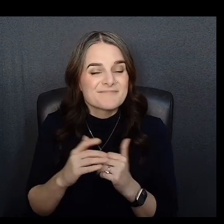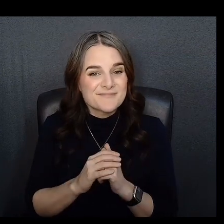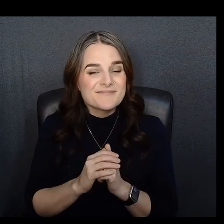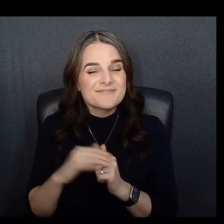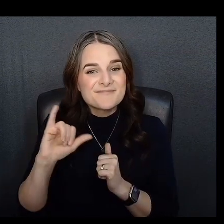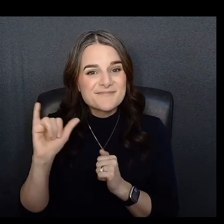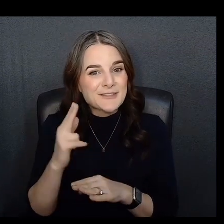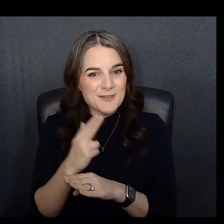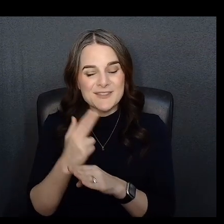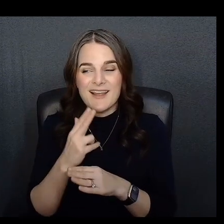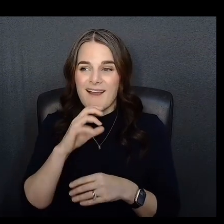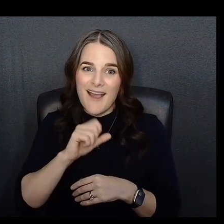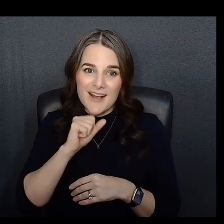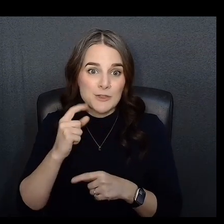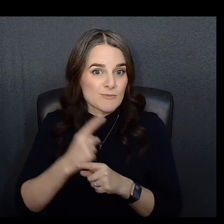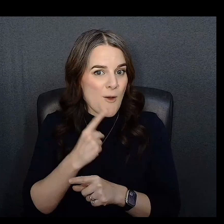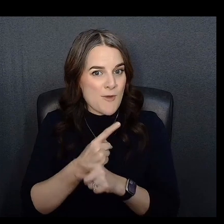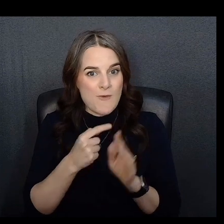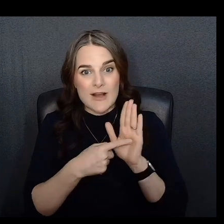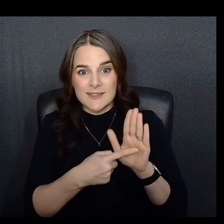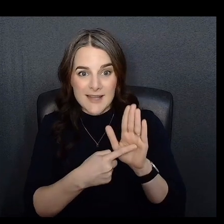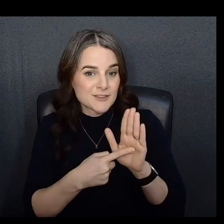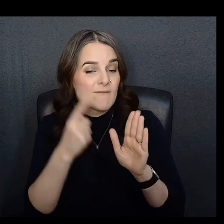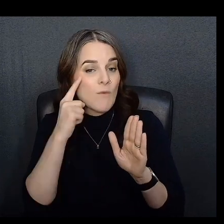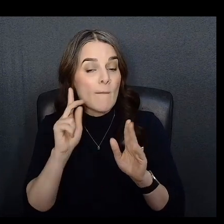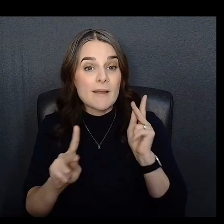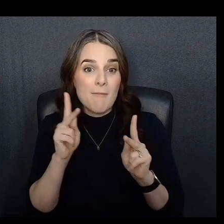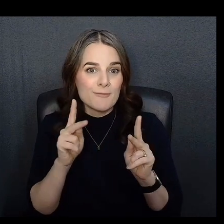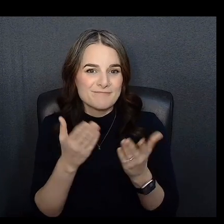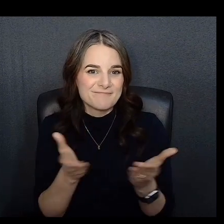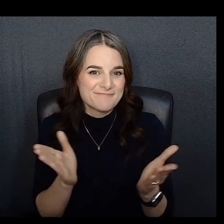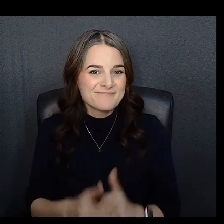age-appropriate representations for individuals.